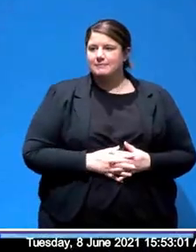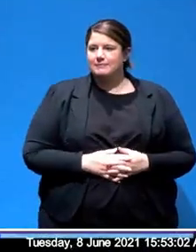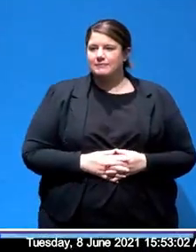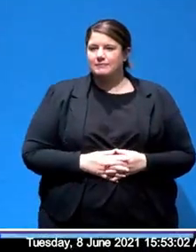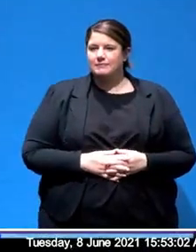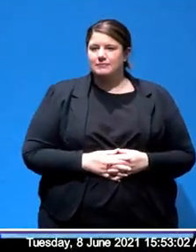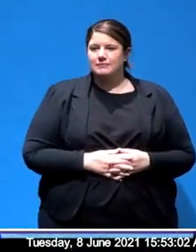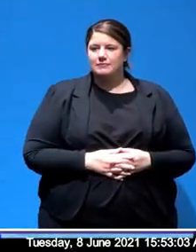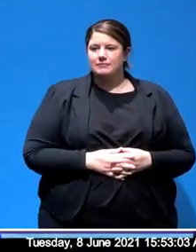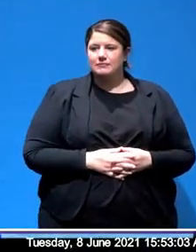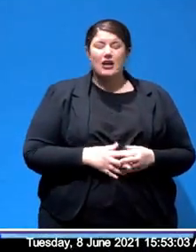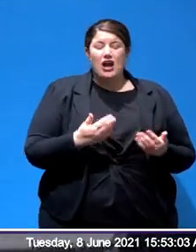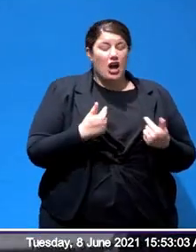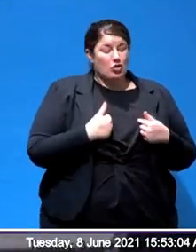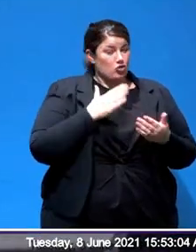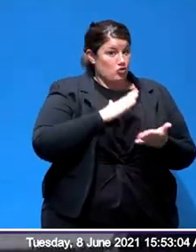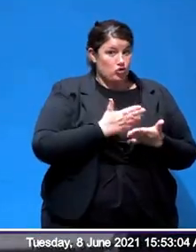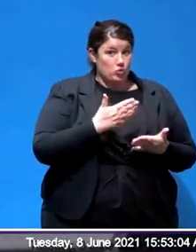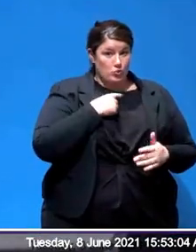I don't actually know a lot of details about it.